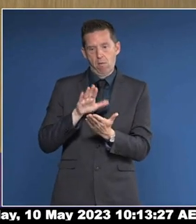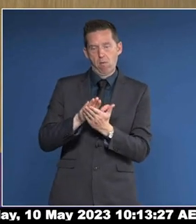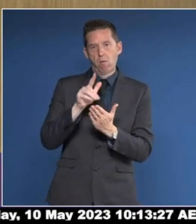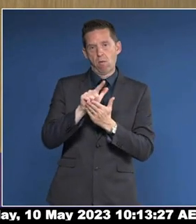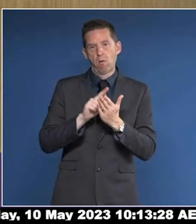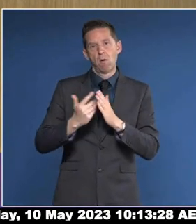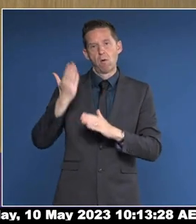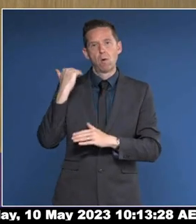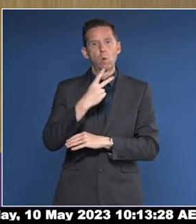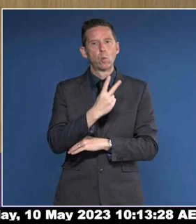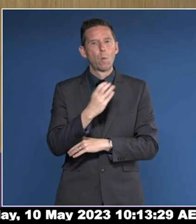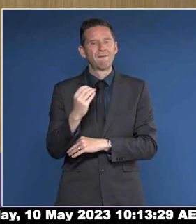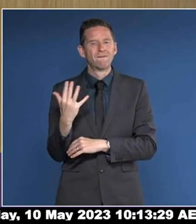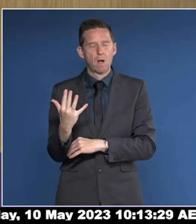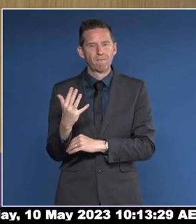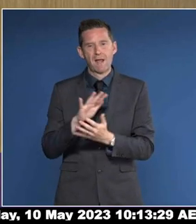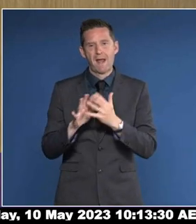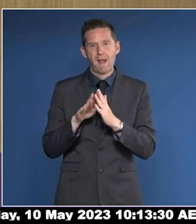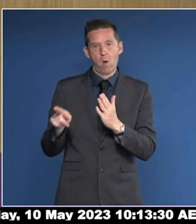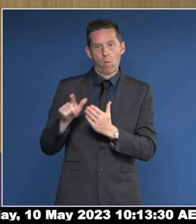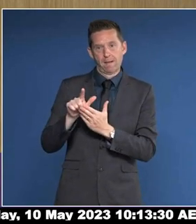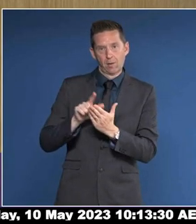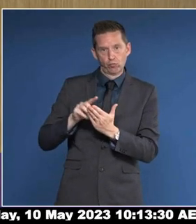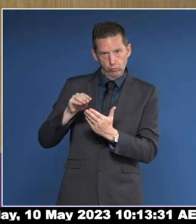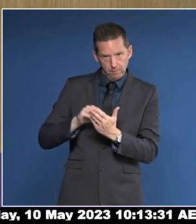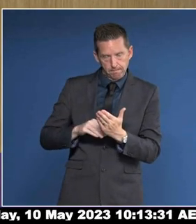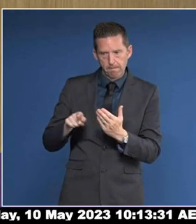legislation is currently written, it doesn't include Commonwealth agencies.